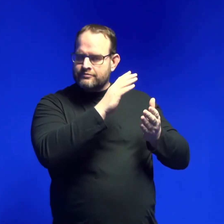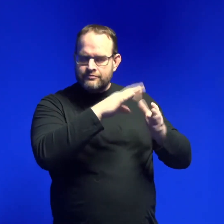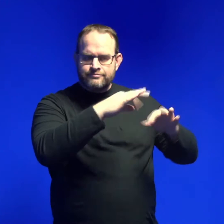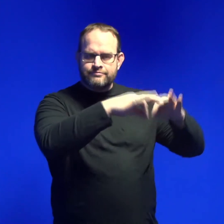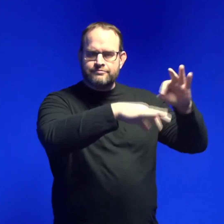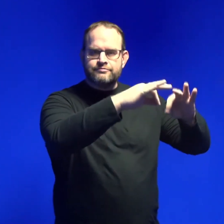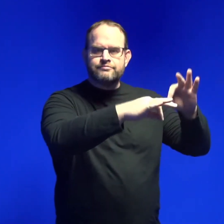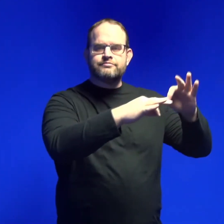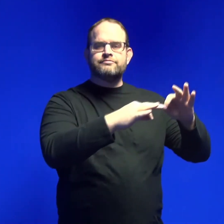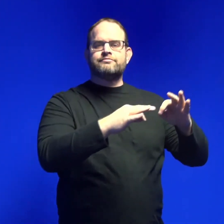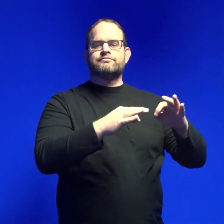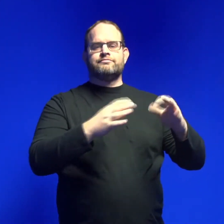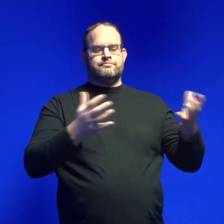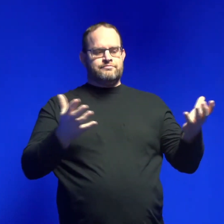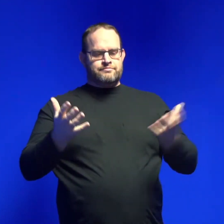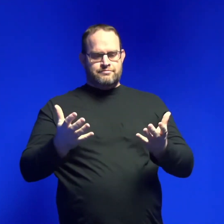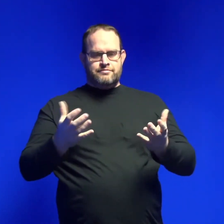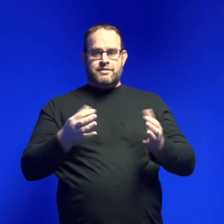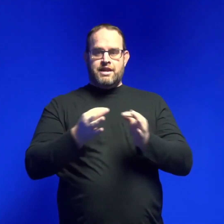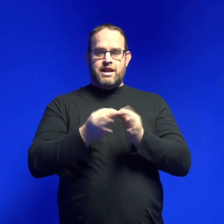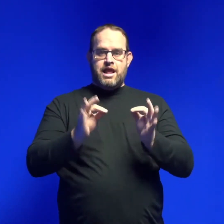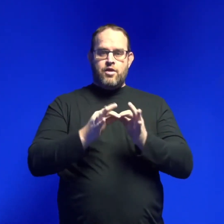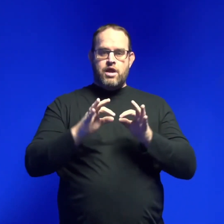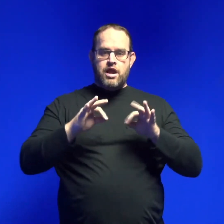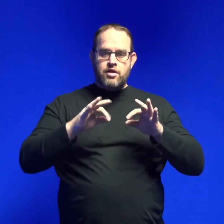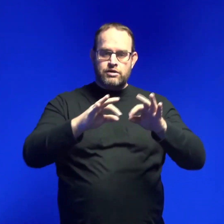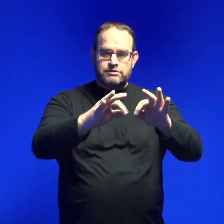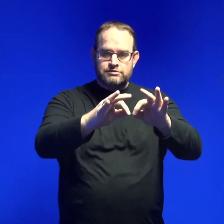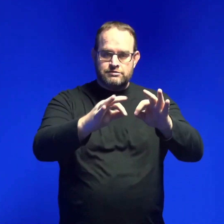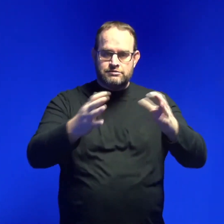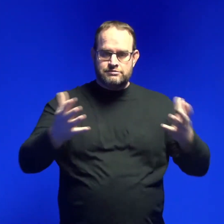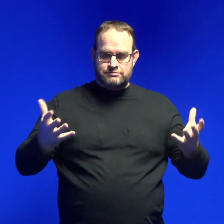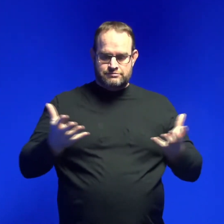and language acquisition in a way that is beneficial for interpreters.